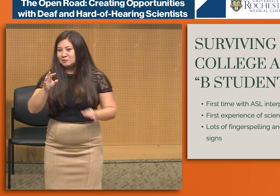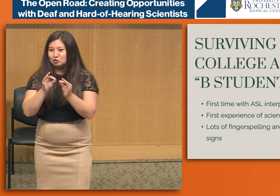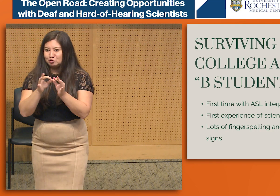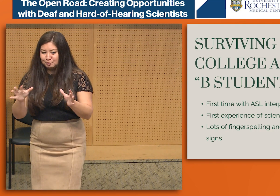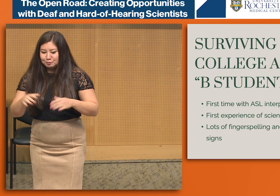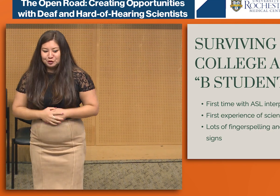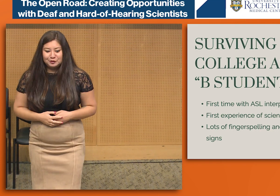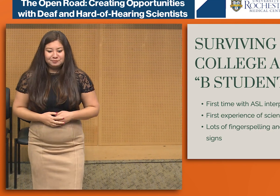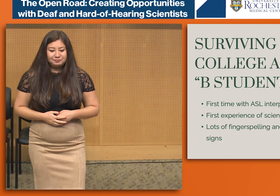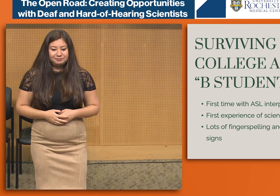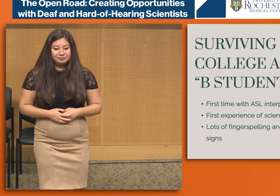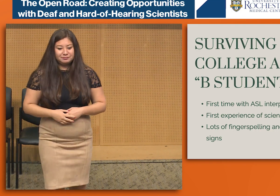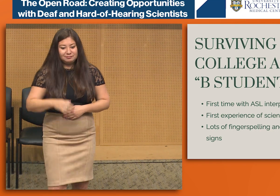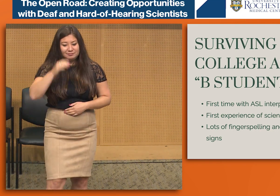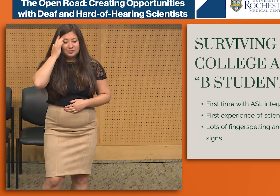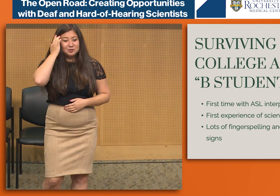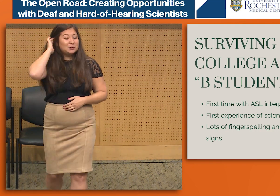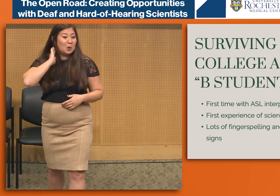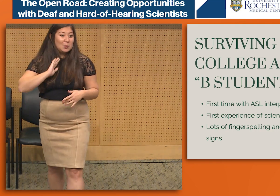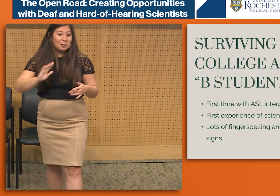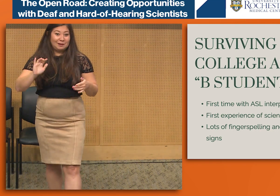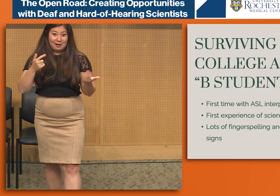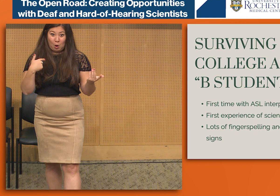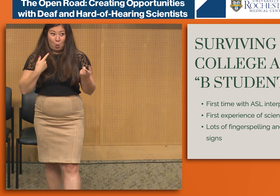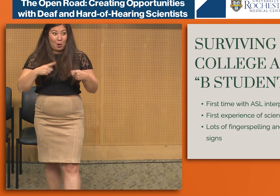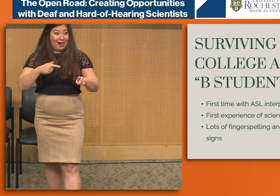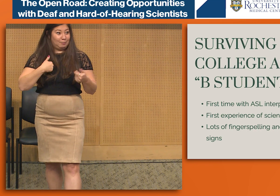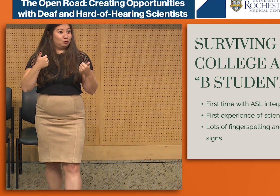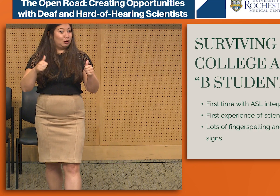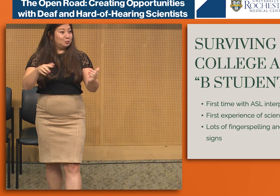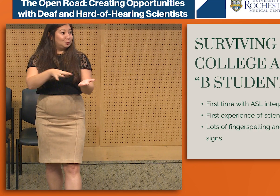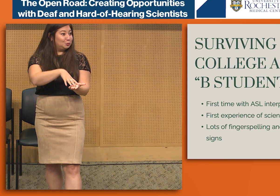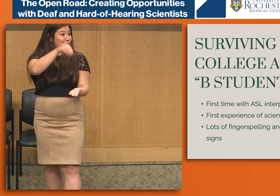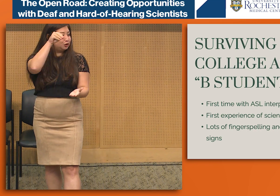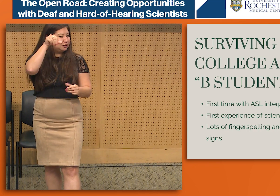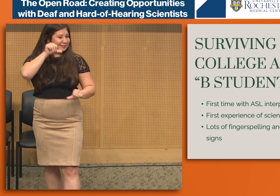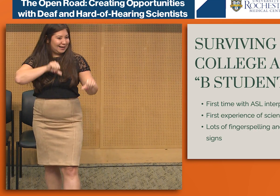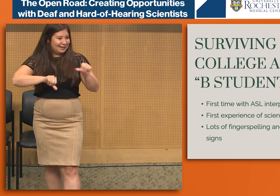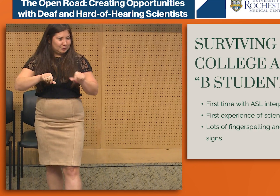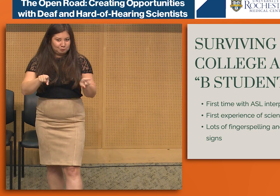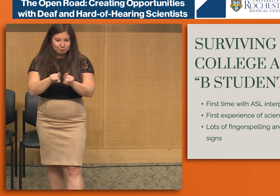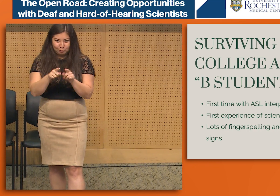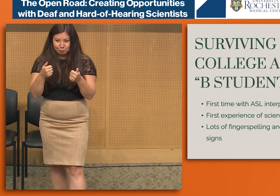I had moved on from C-Print and moved on to using an ASL interpreter.